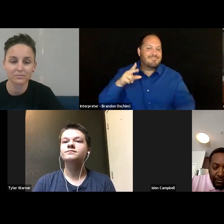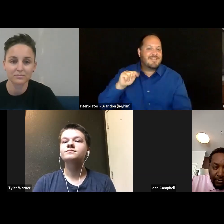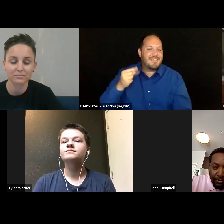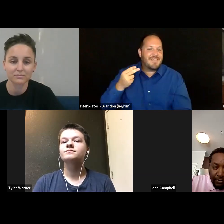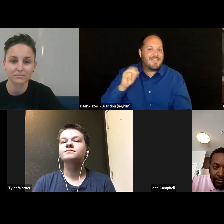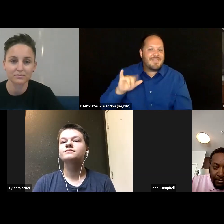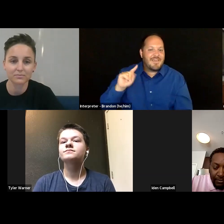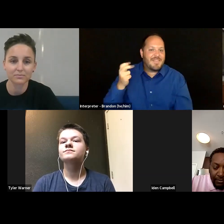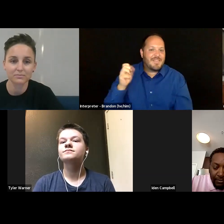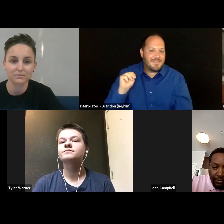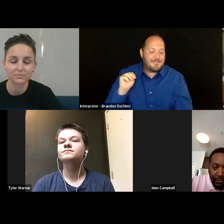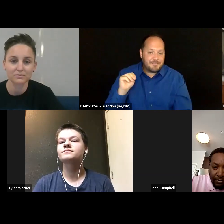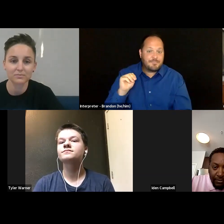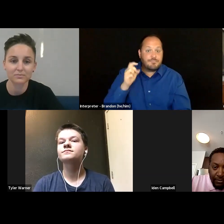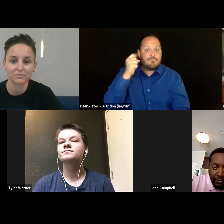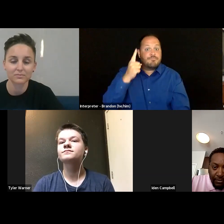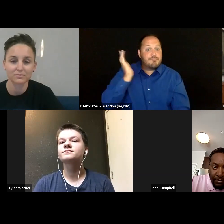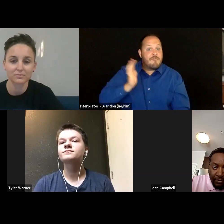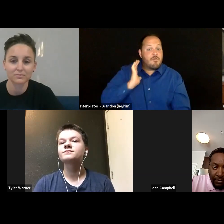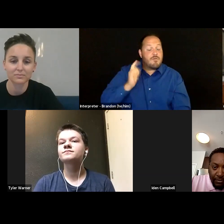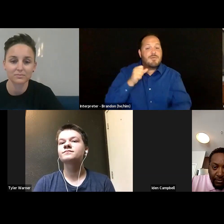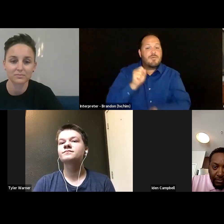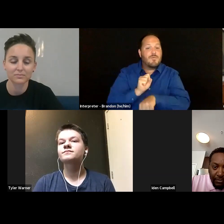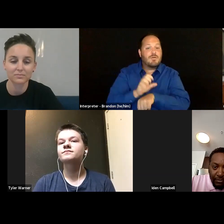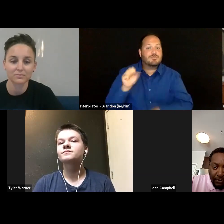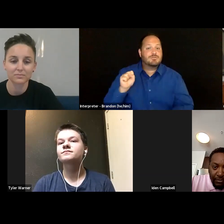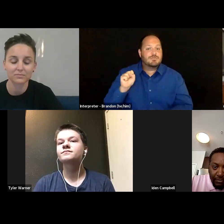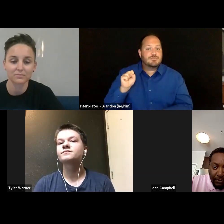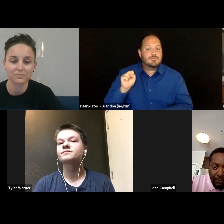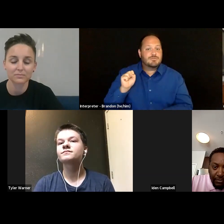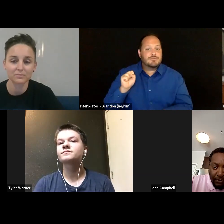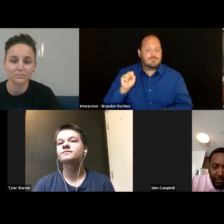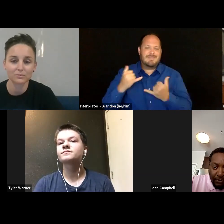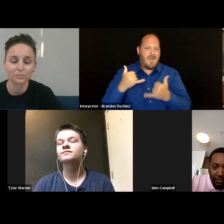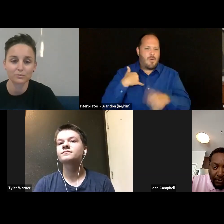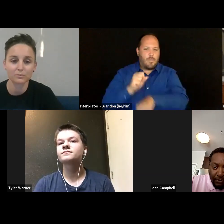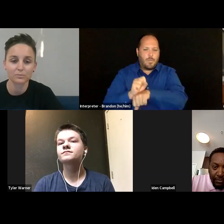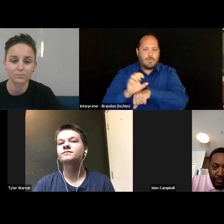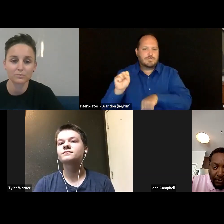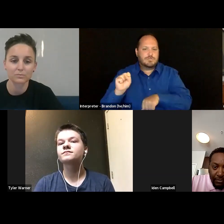which I restarted in 2015. When I'm not working or parenting I like to go on long